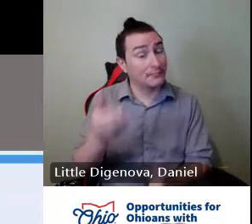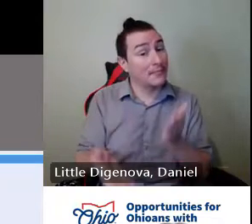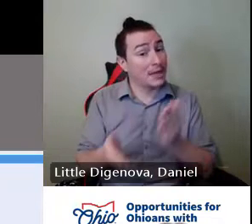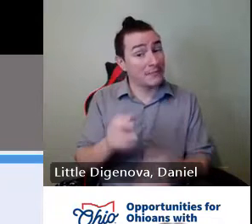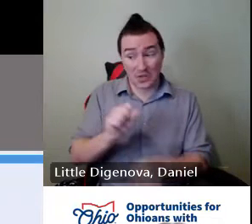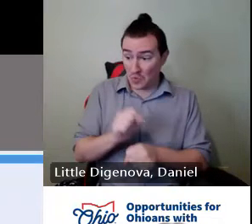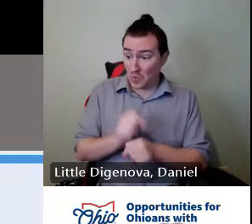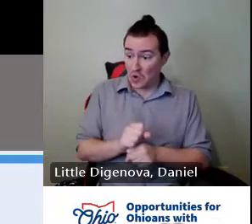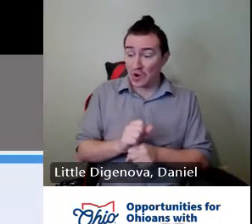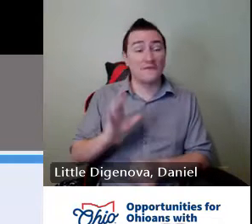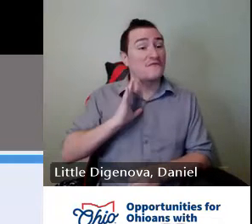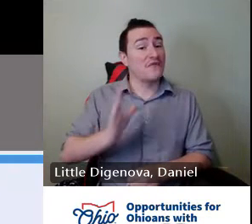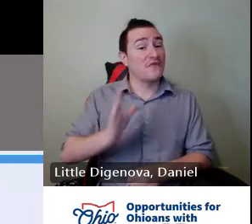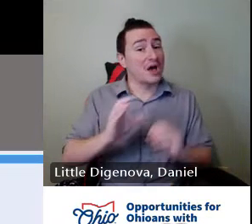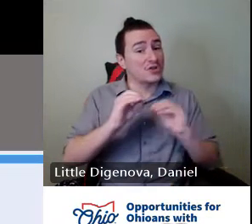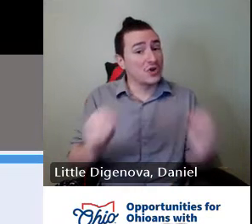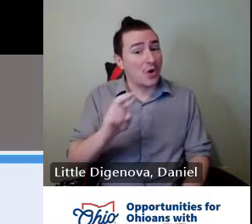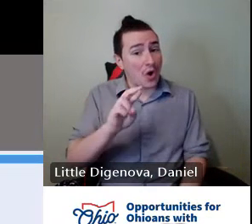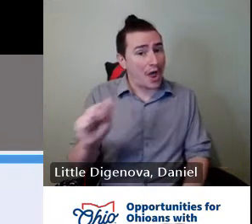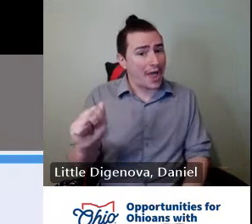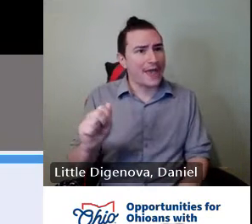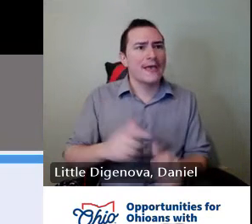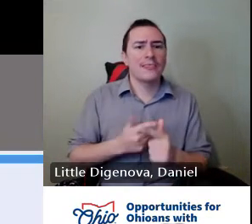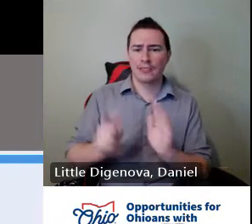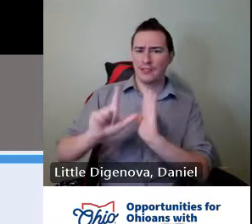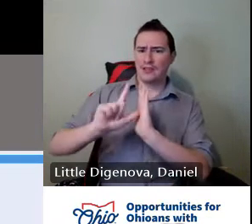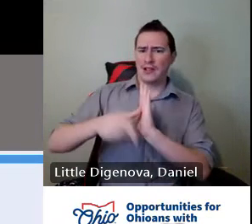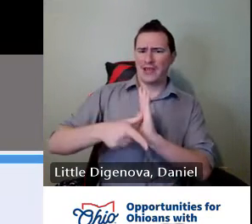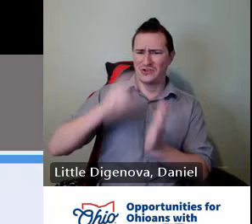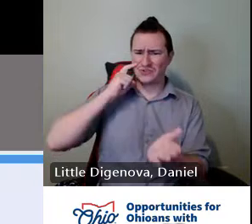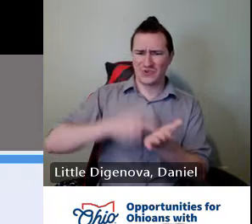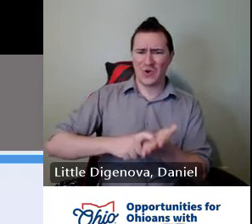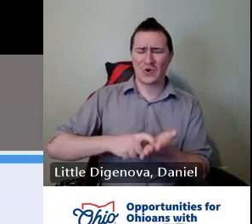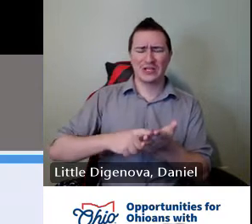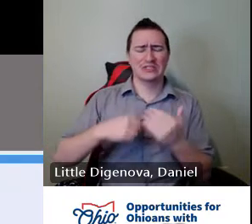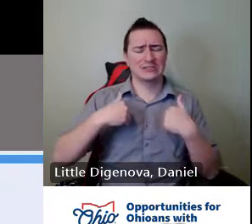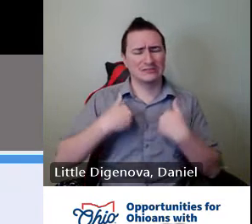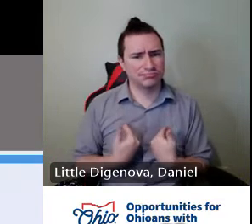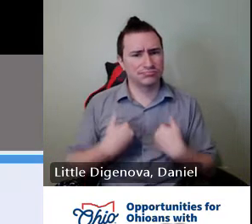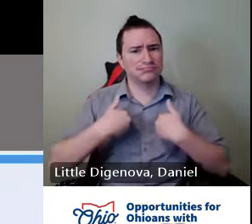Over time, though, the employee begins to experience fatigue and requests a flexible schedule to work